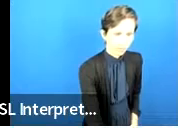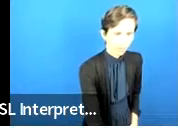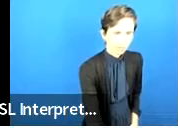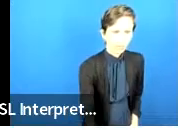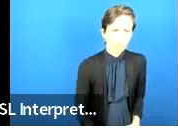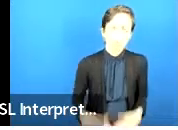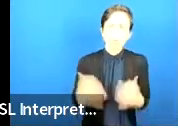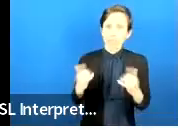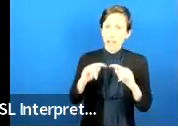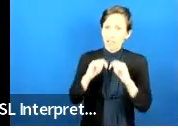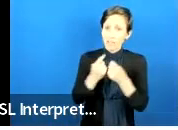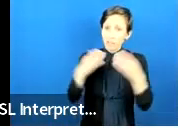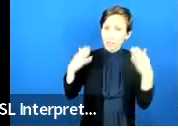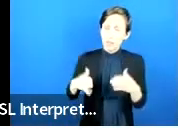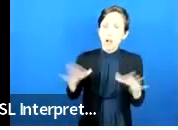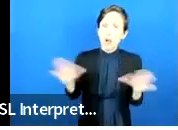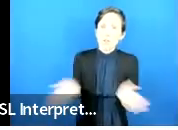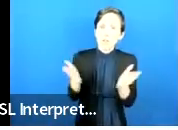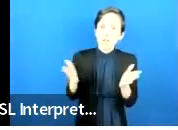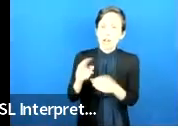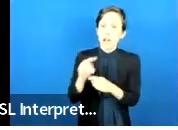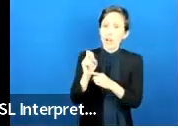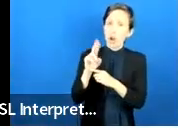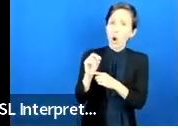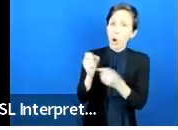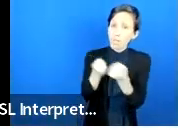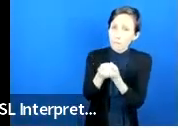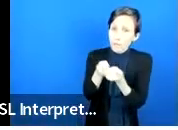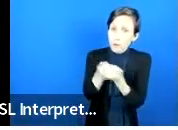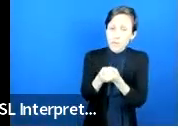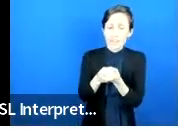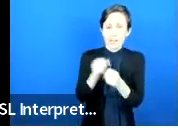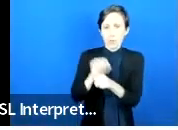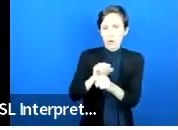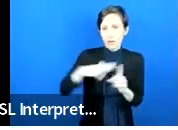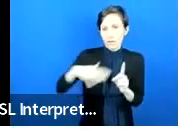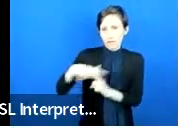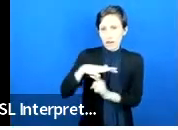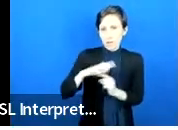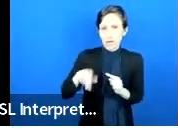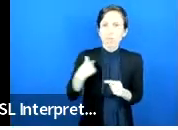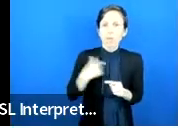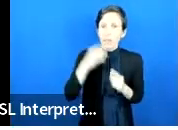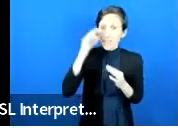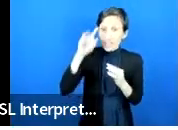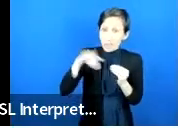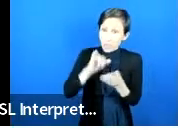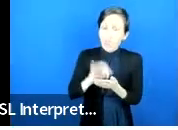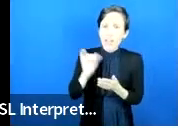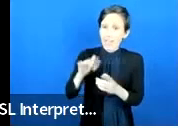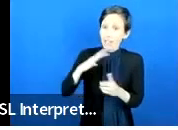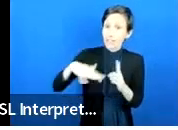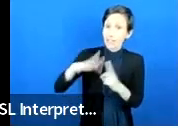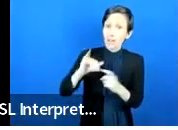neuro, a neuro affirming work environment. And so when we think about that, that environment is an environment that's supportive